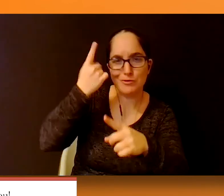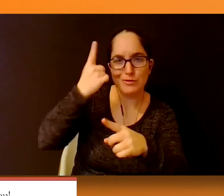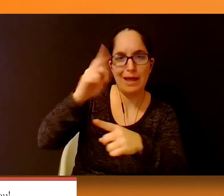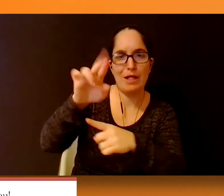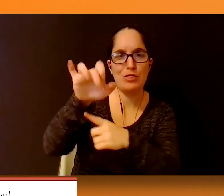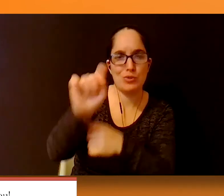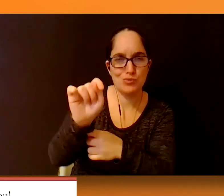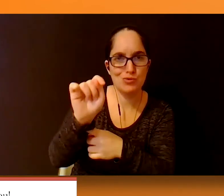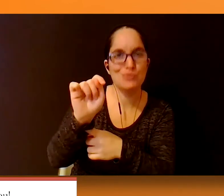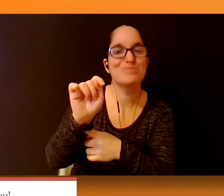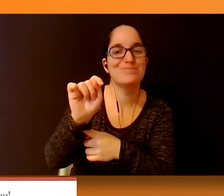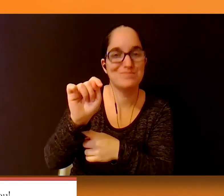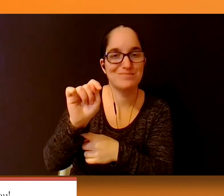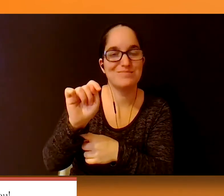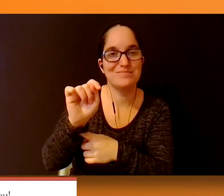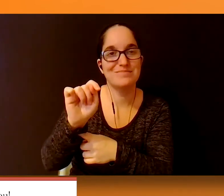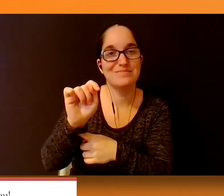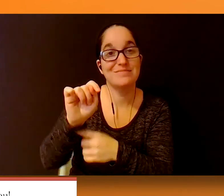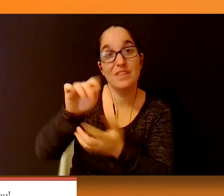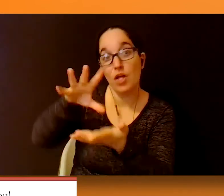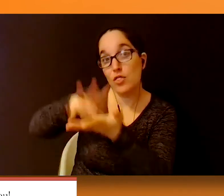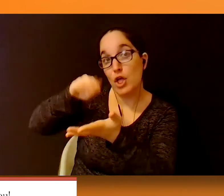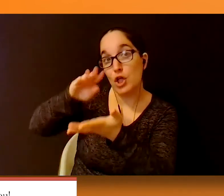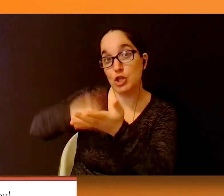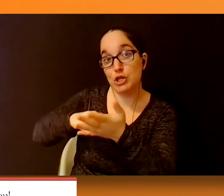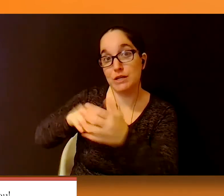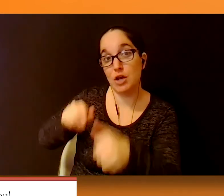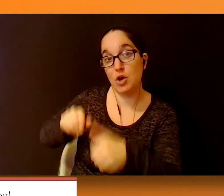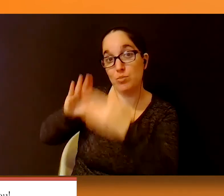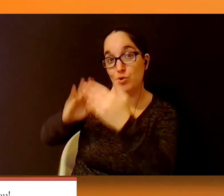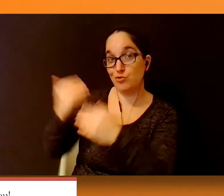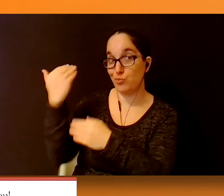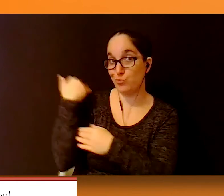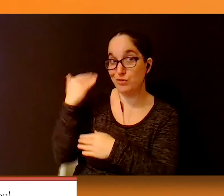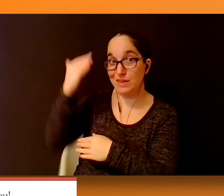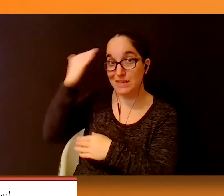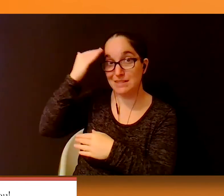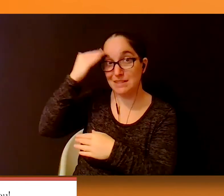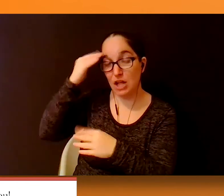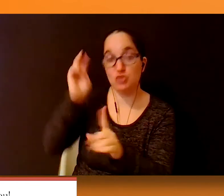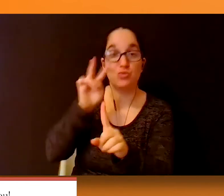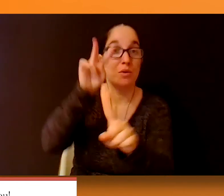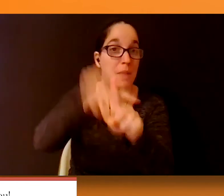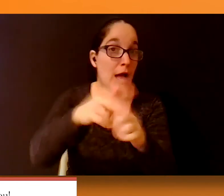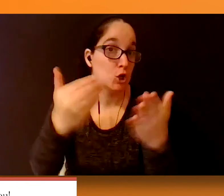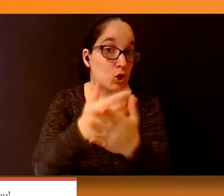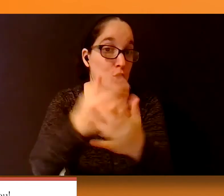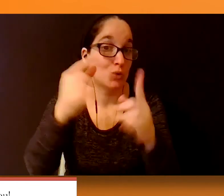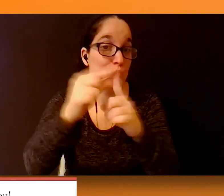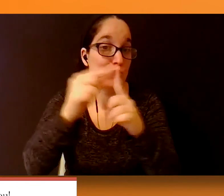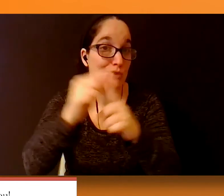And they've learned that the-- they've learned the strategy of applying their prior knowledge to understanding new, unknown words.